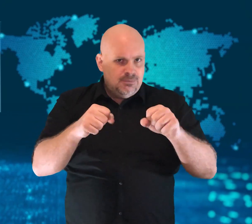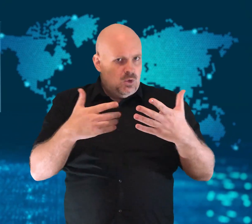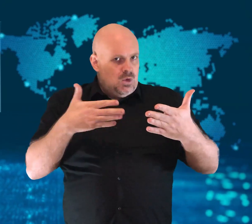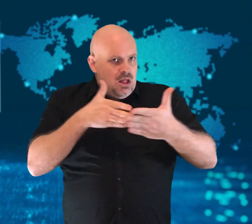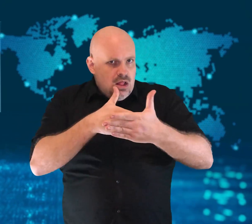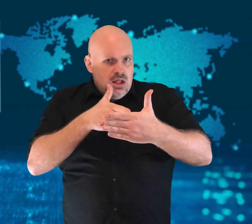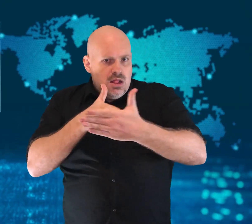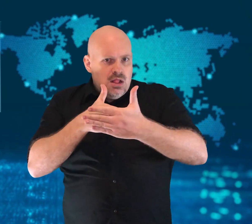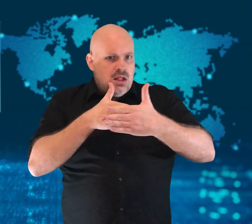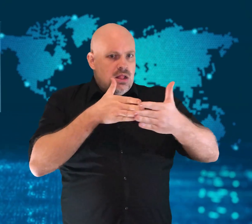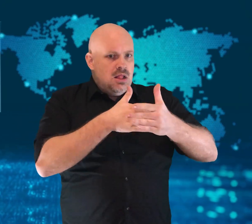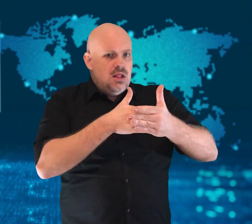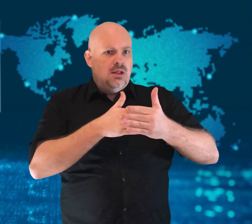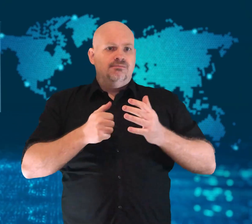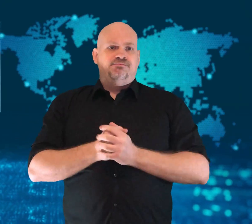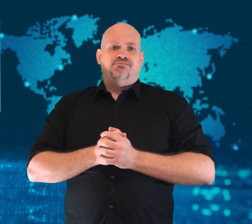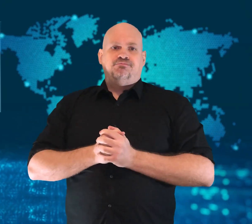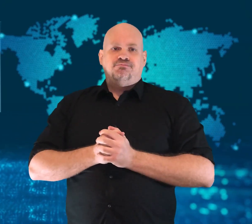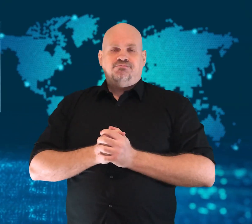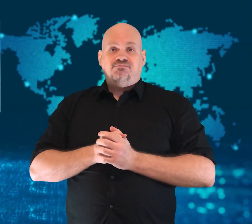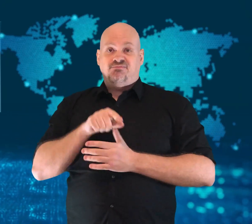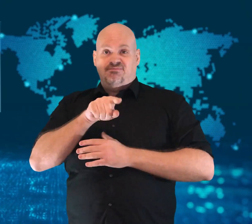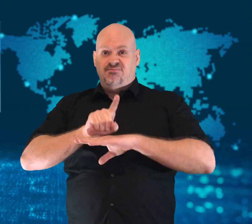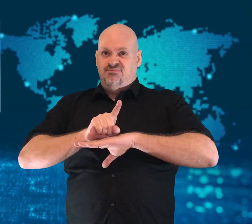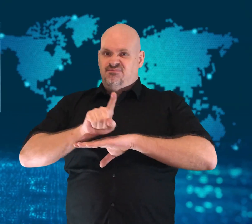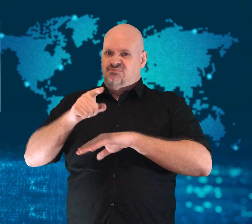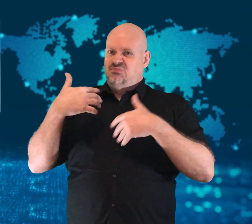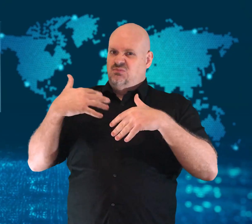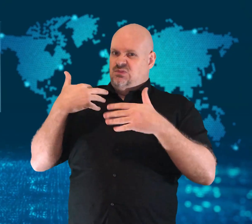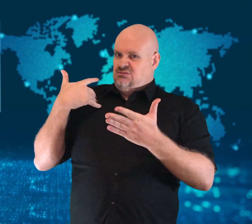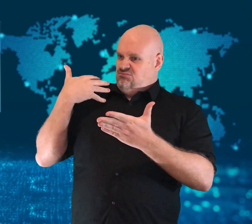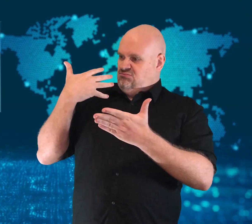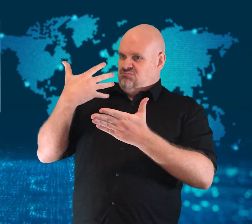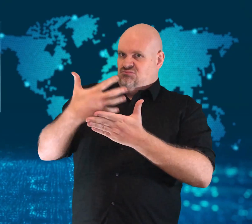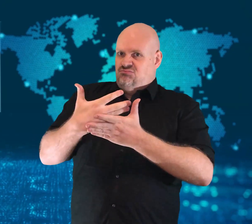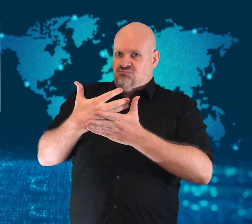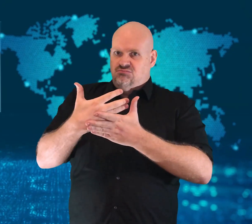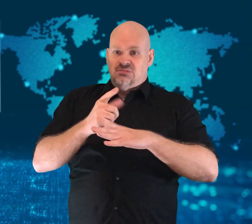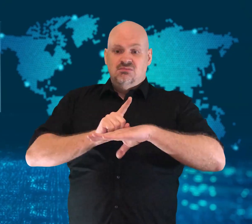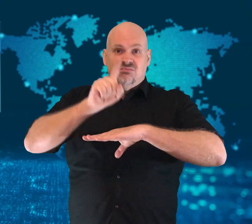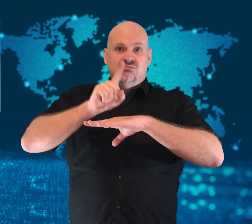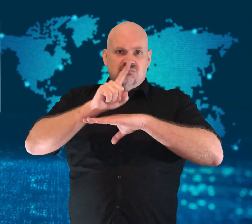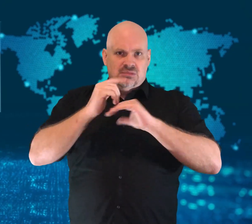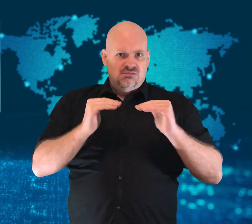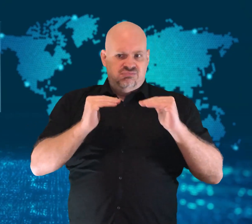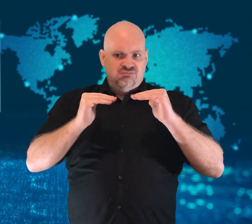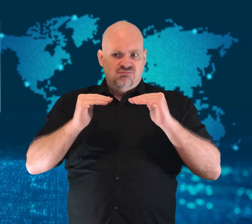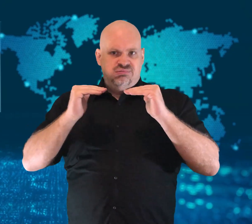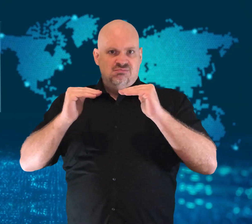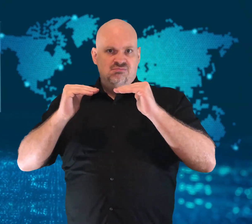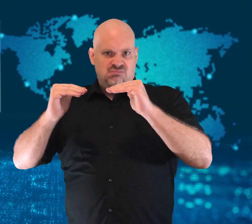It is more advanced than the missiles previously fired.